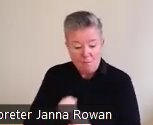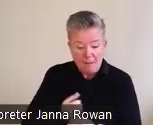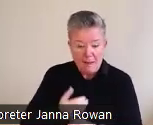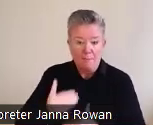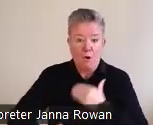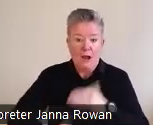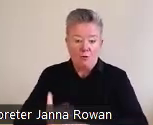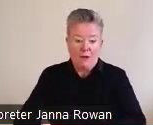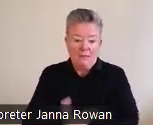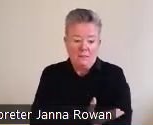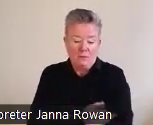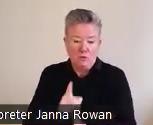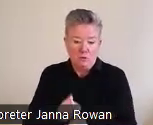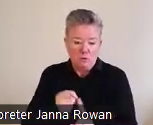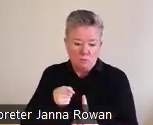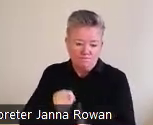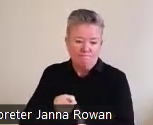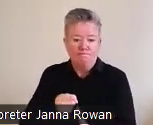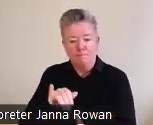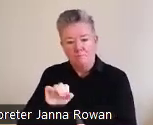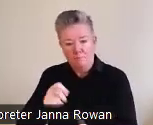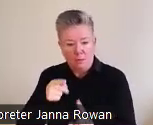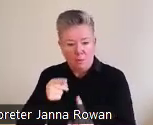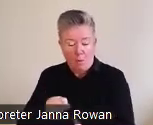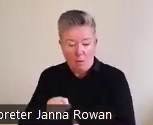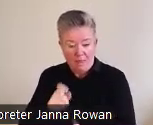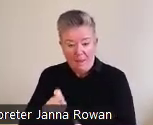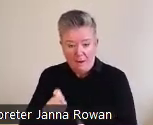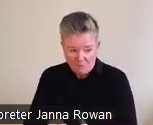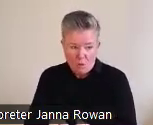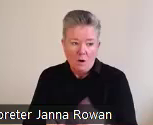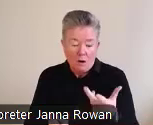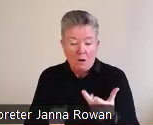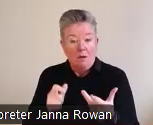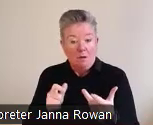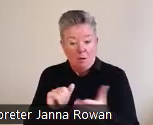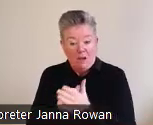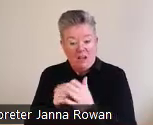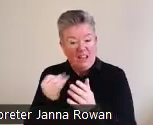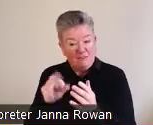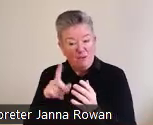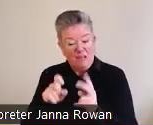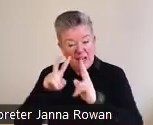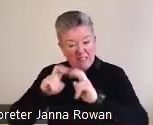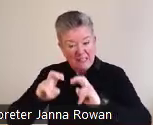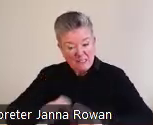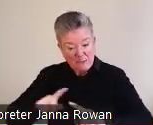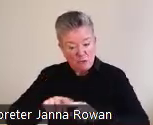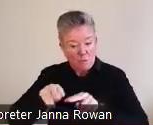their current IEP goals. Therefore, if assessments are needed to progress monitor,